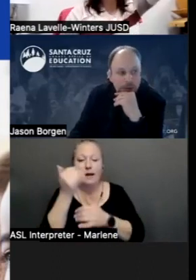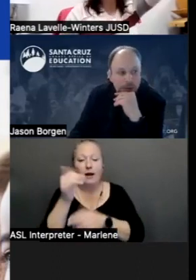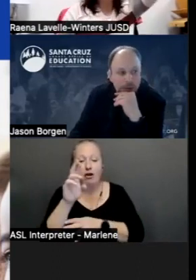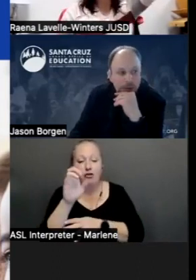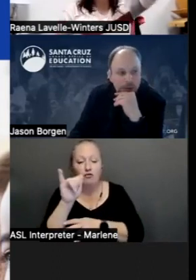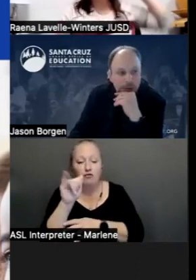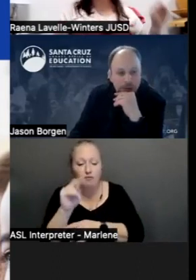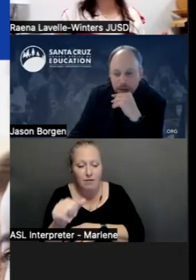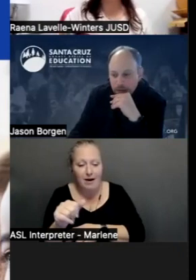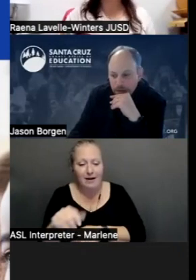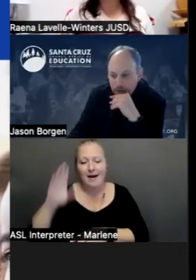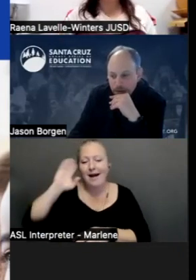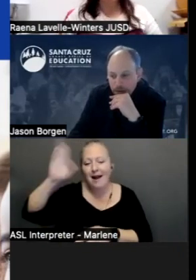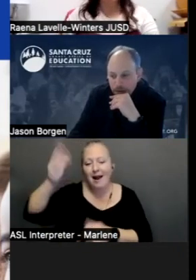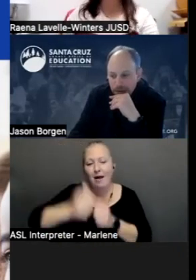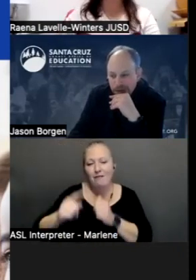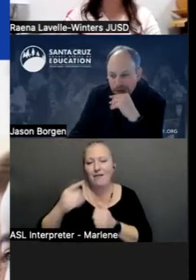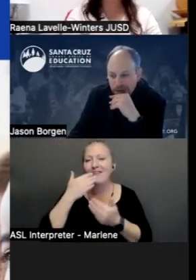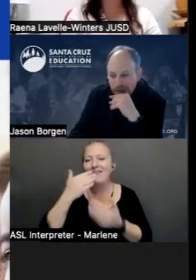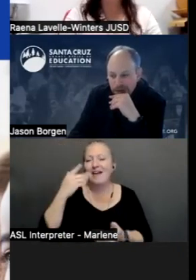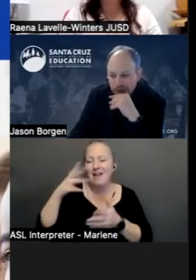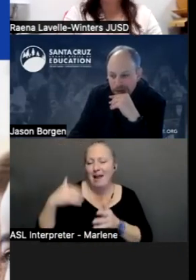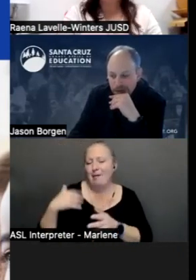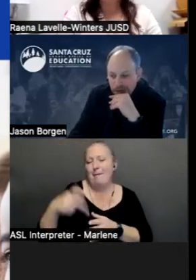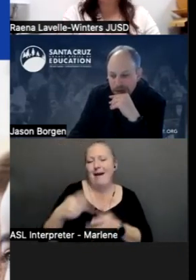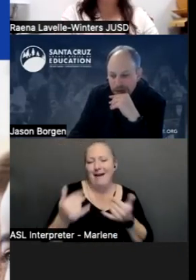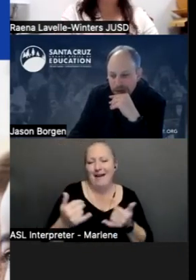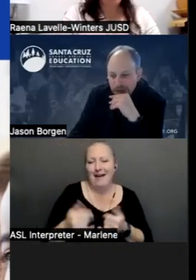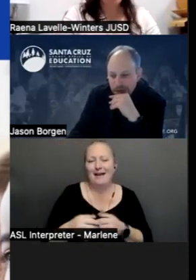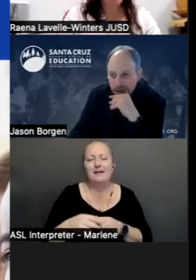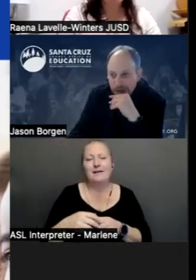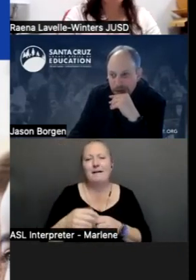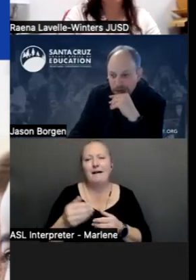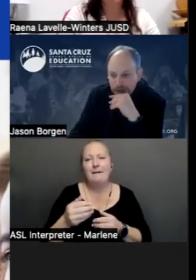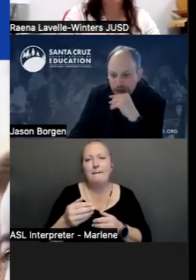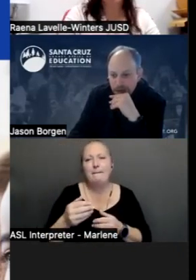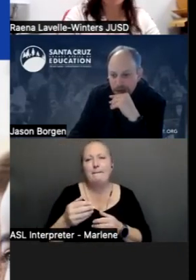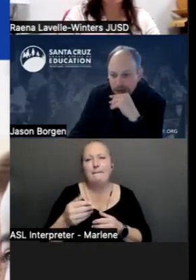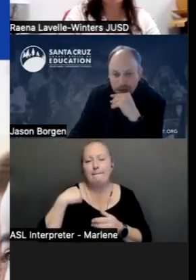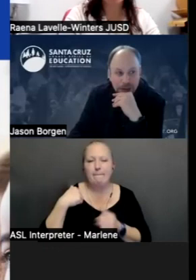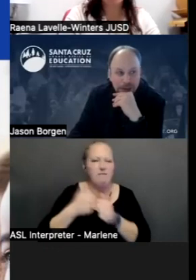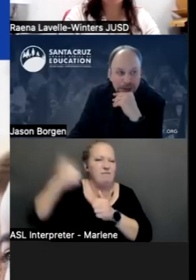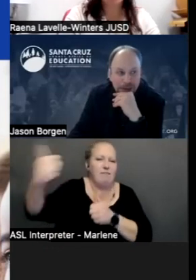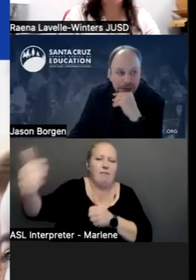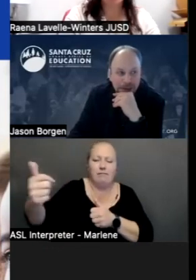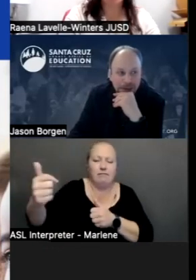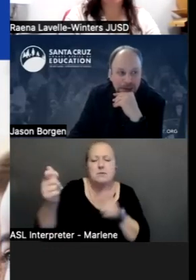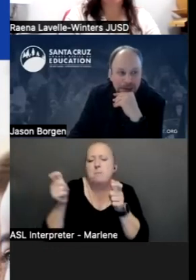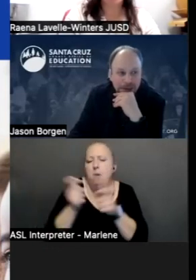everybody. Well, thanks for having me back again. You know, so I'm a very rural tiny district. Uh,